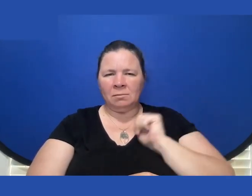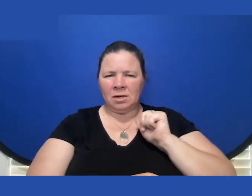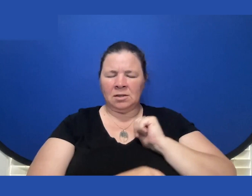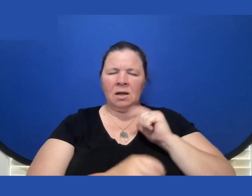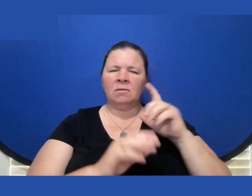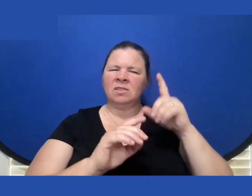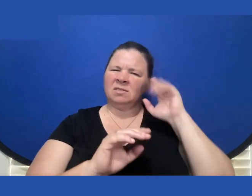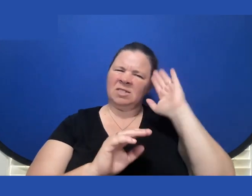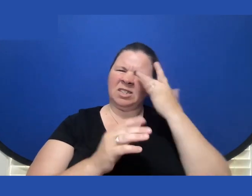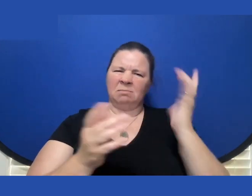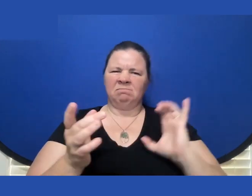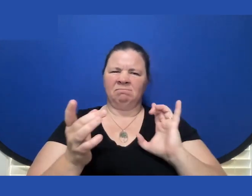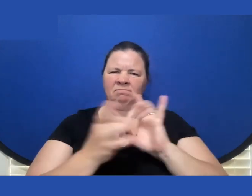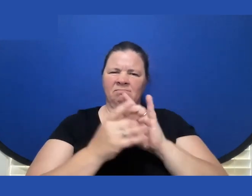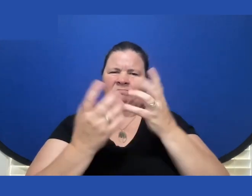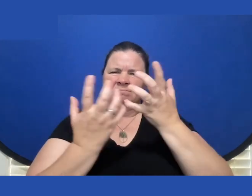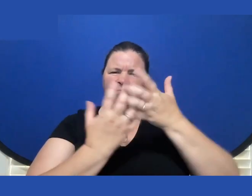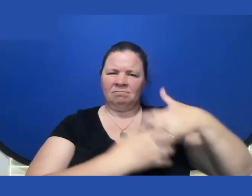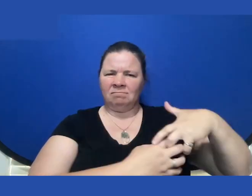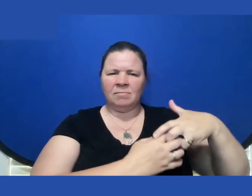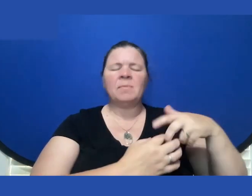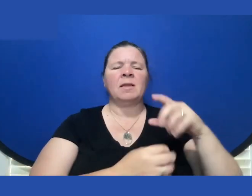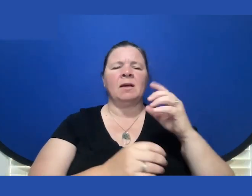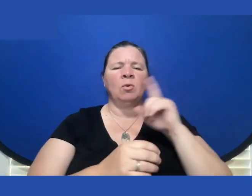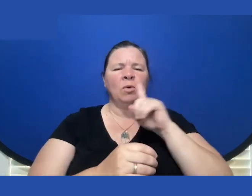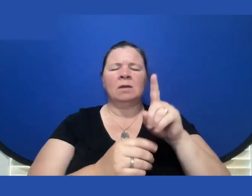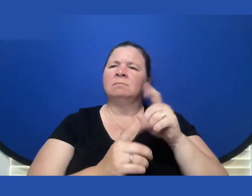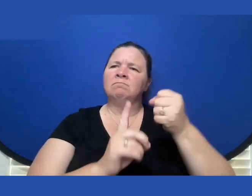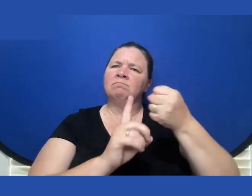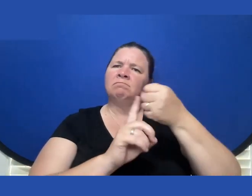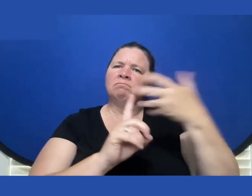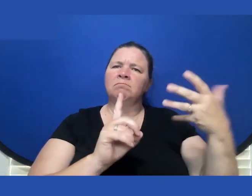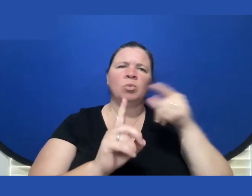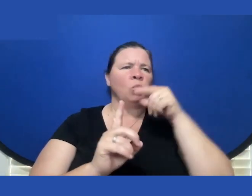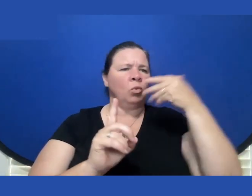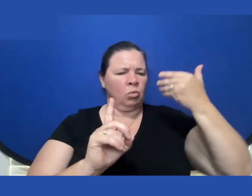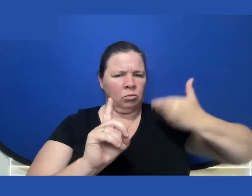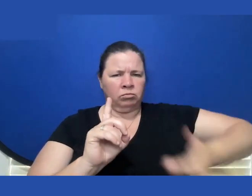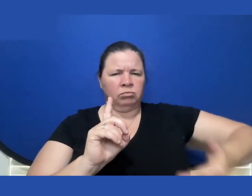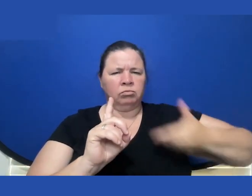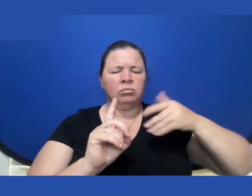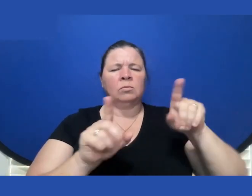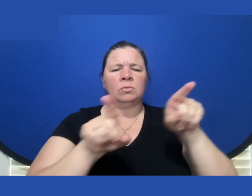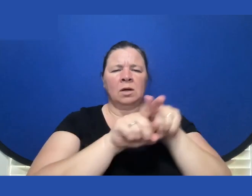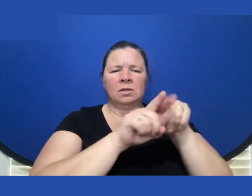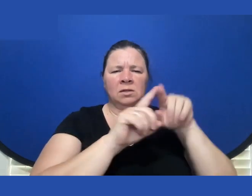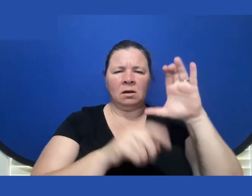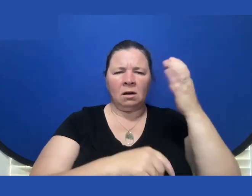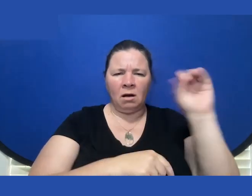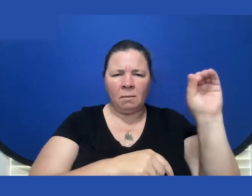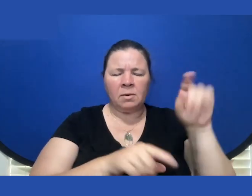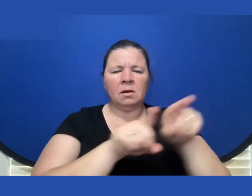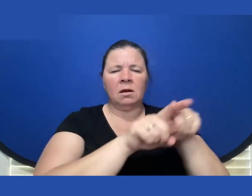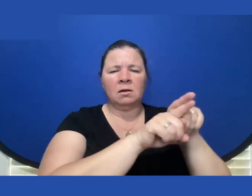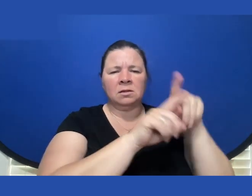and it just really emulates who we are as a company and a team. And I think it's just something great to stand behind